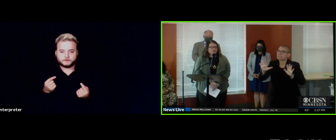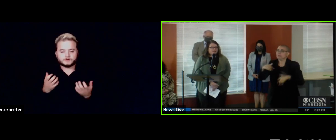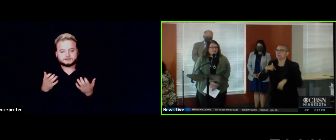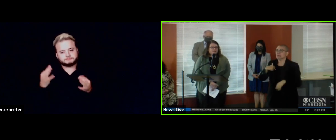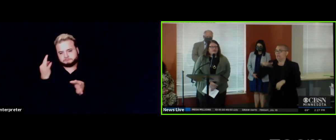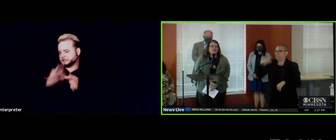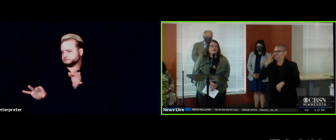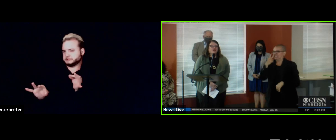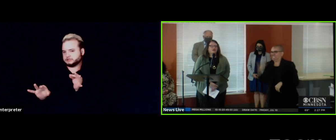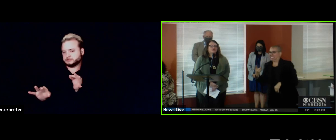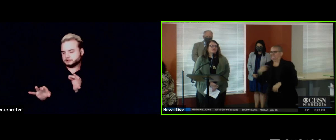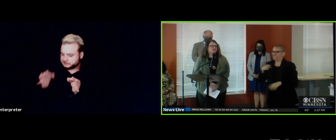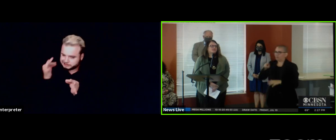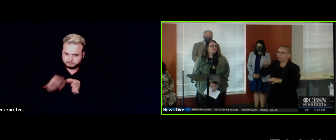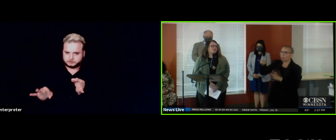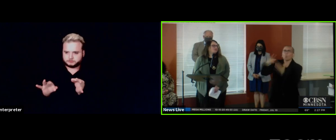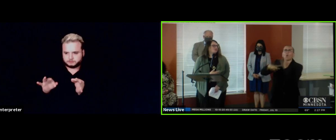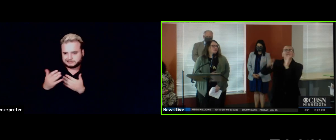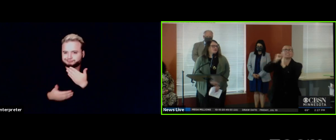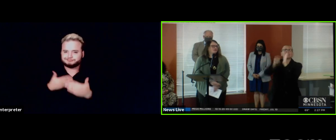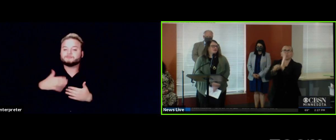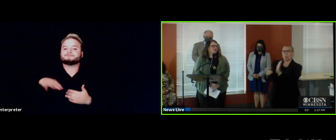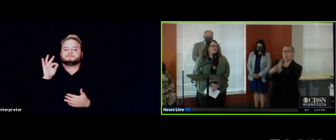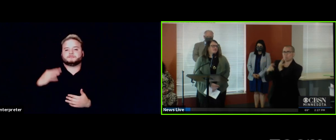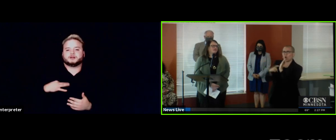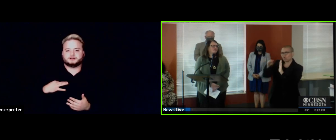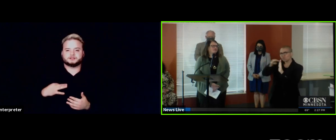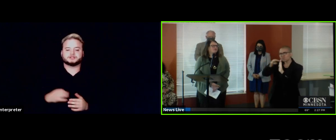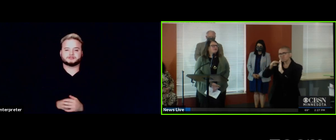to be but our other Assistance Program so we're one of the Family Homeless Prevention